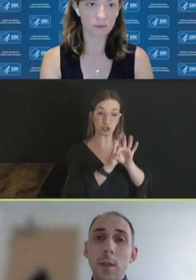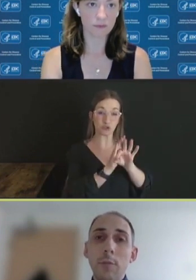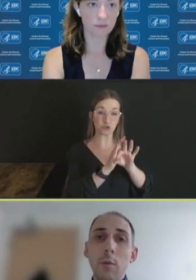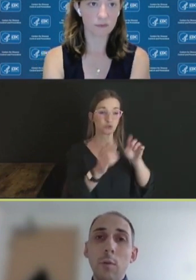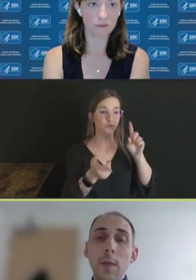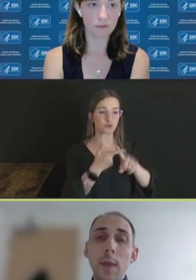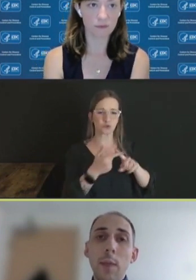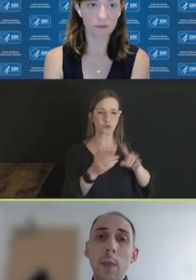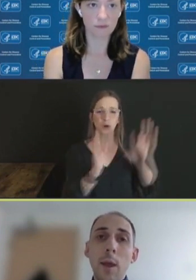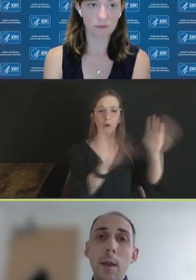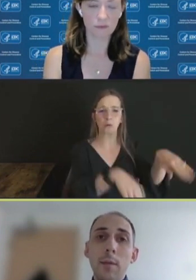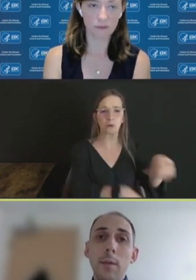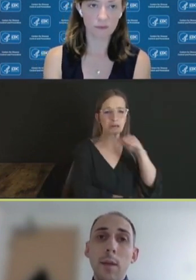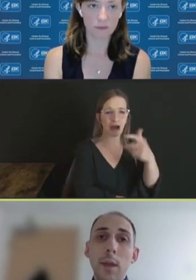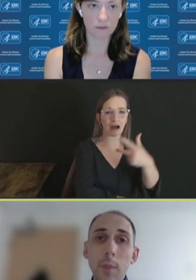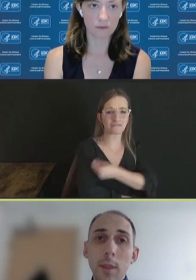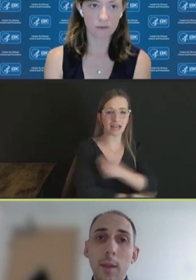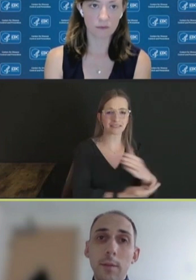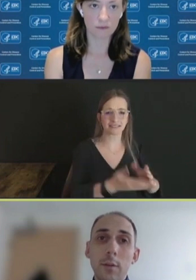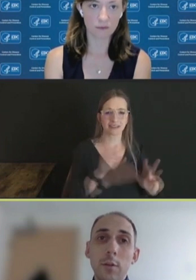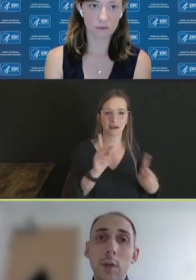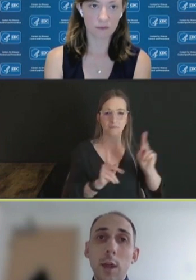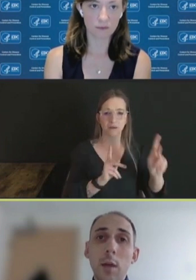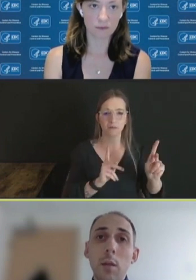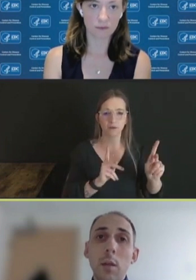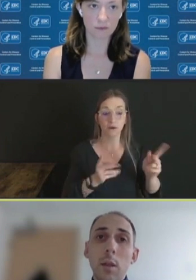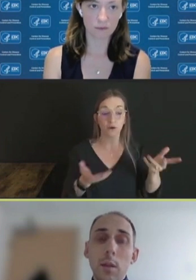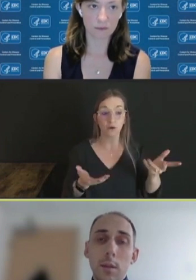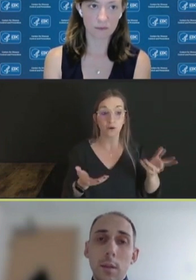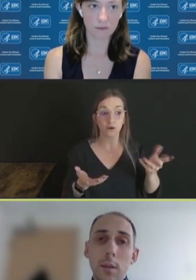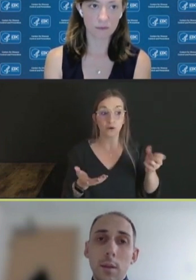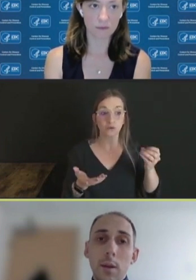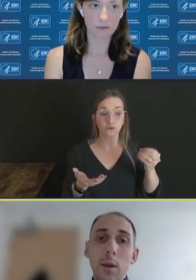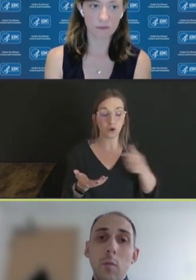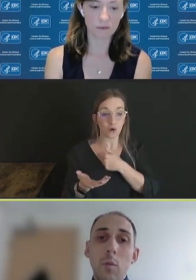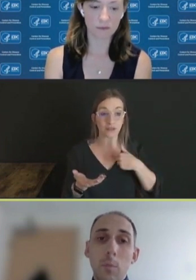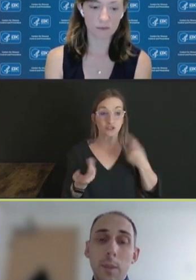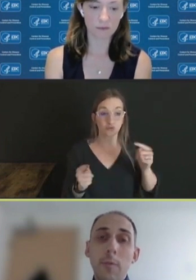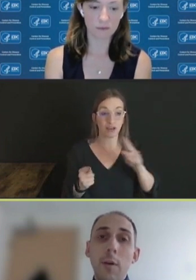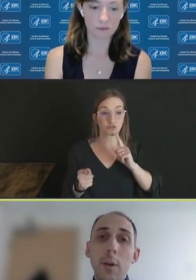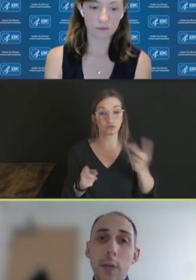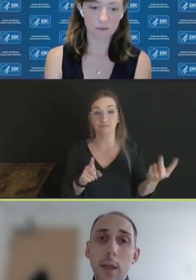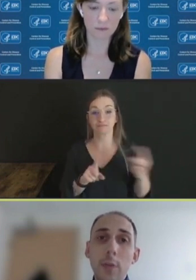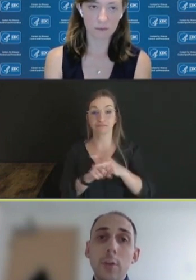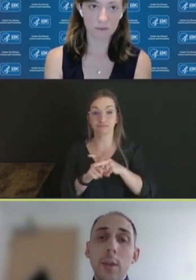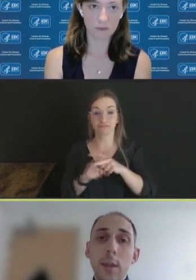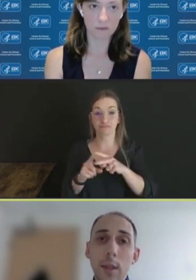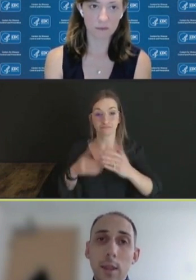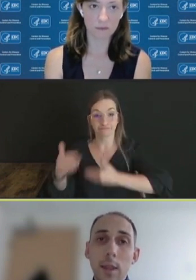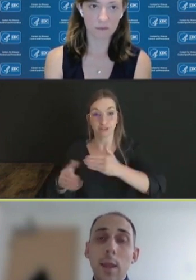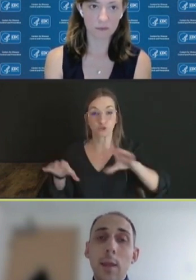And so with that in mind, emulating such a trial would be very challenging.